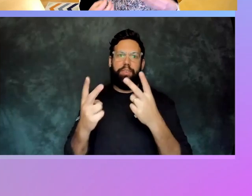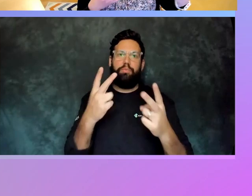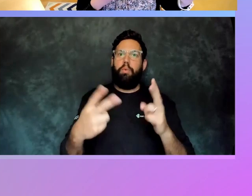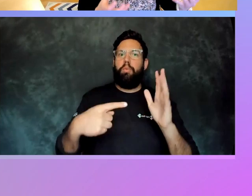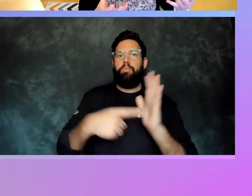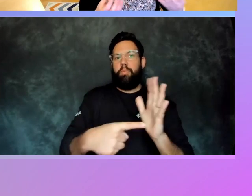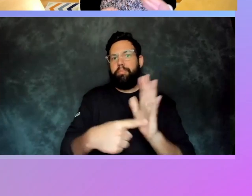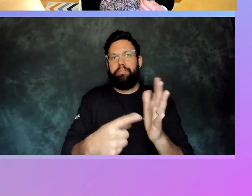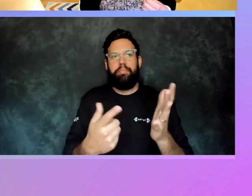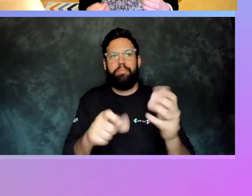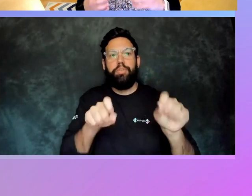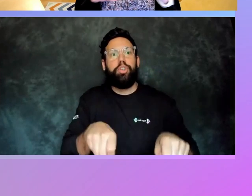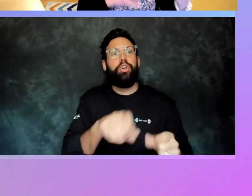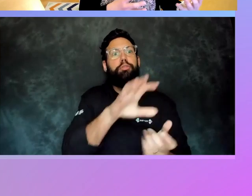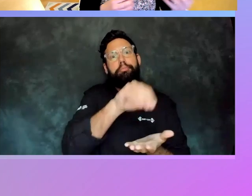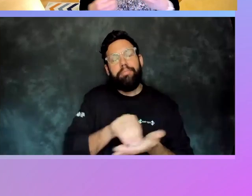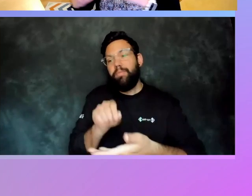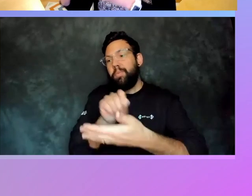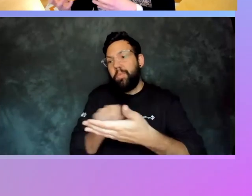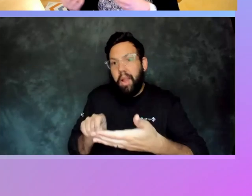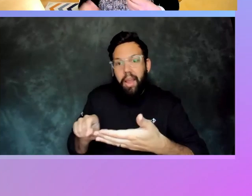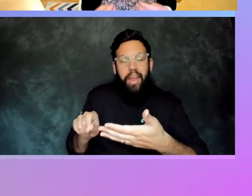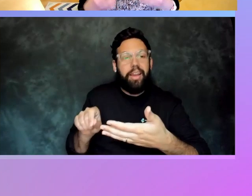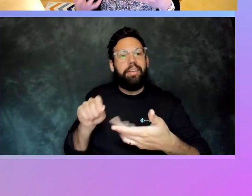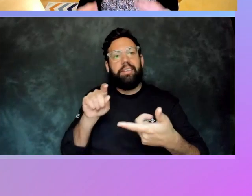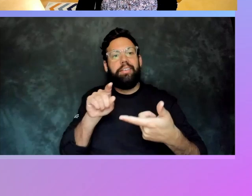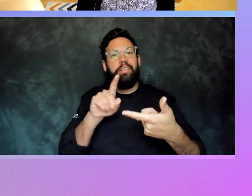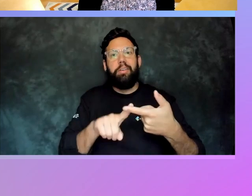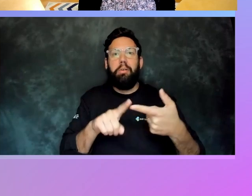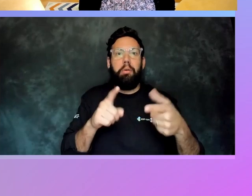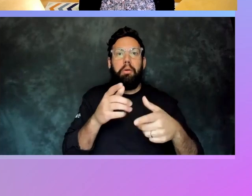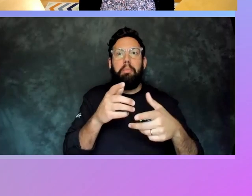perspective, their own experience when it comes to perceiving the world. These